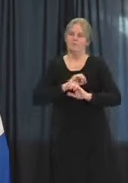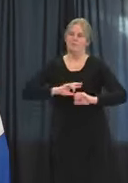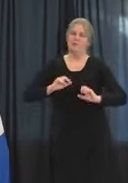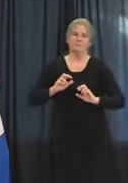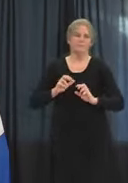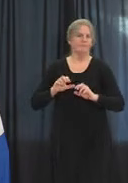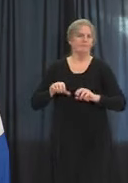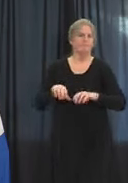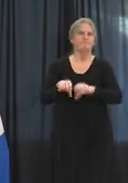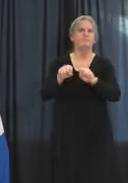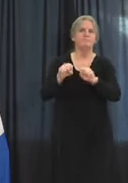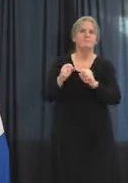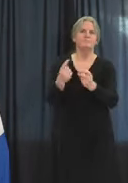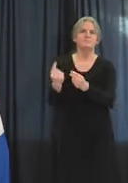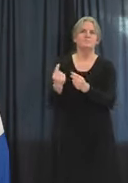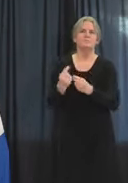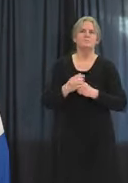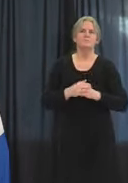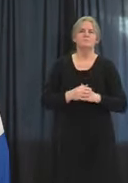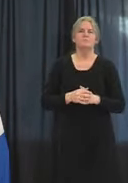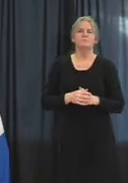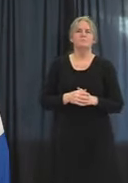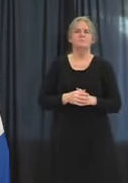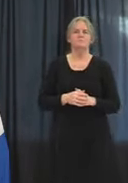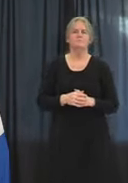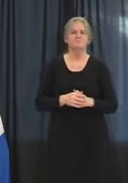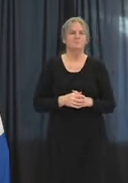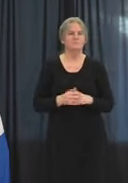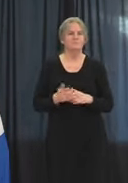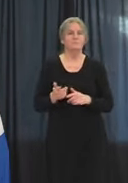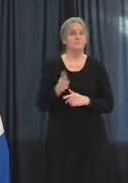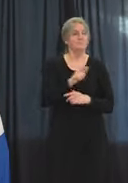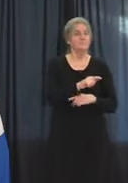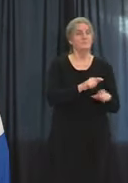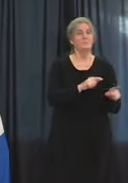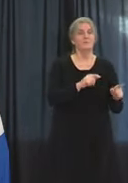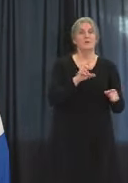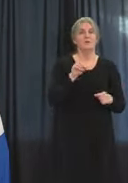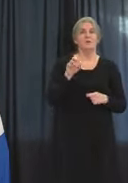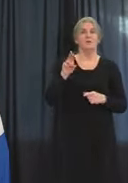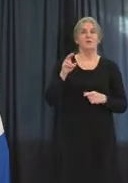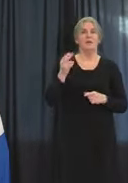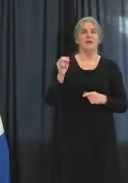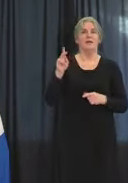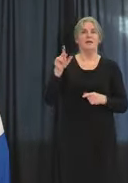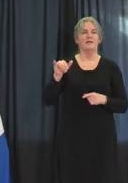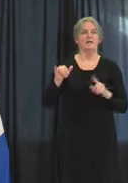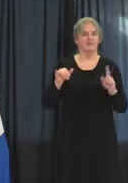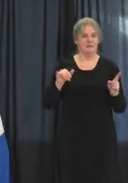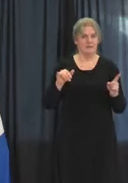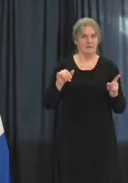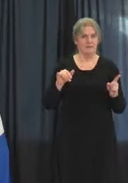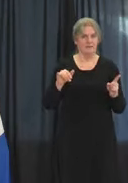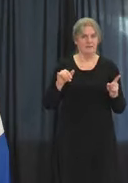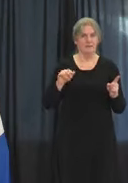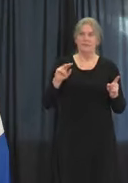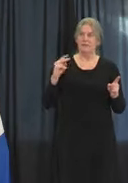authority to do so. So, Steve, the second